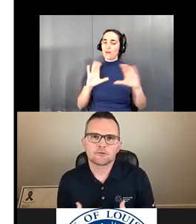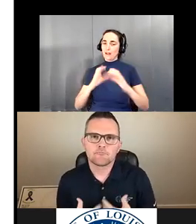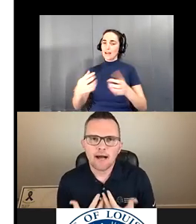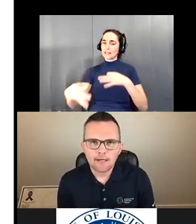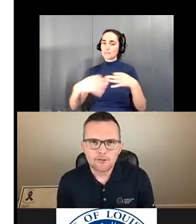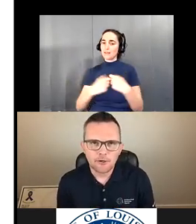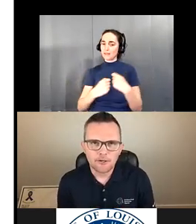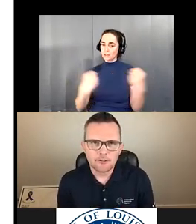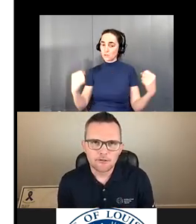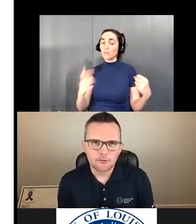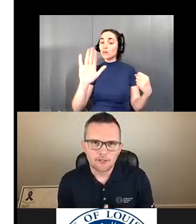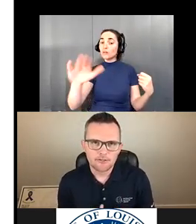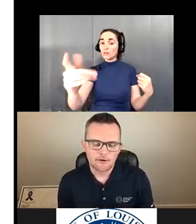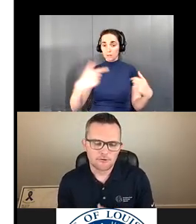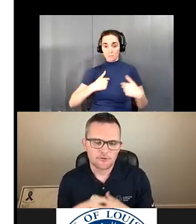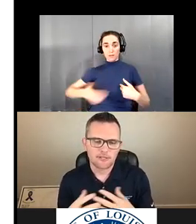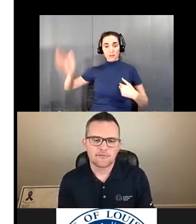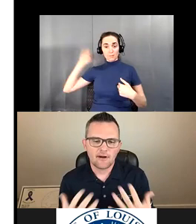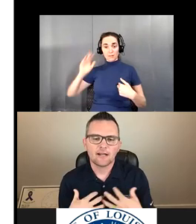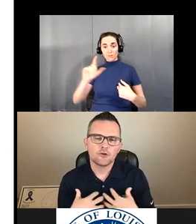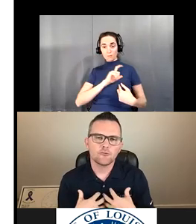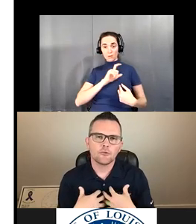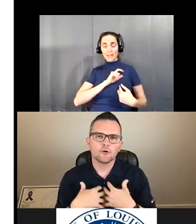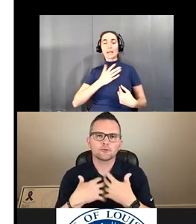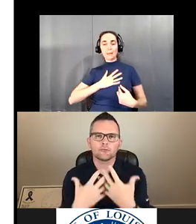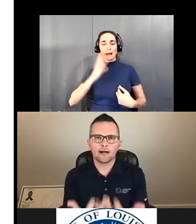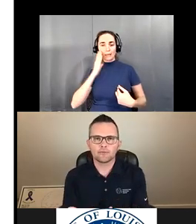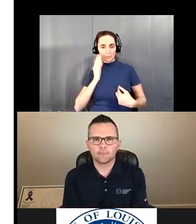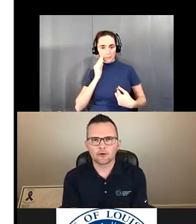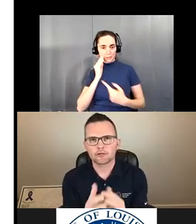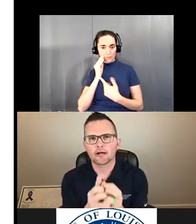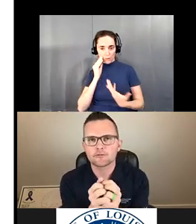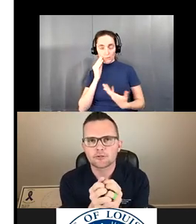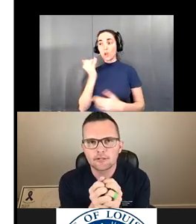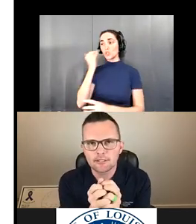my experience as a police officer that if I knew most about the person I was going to